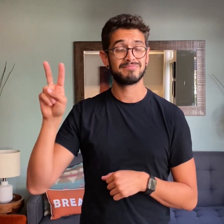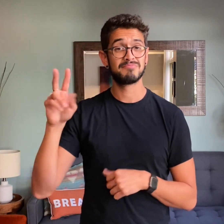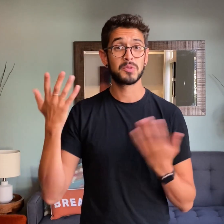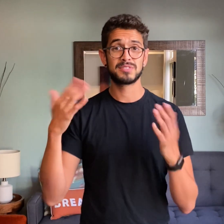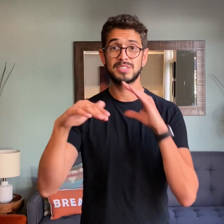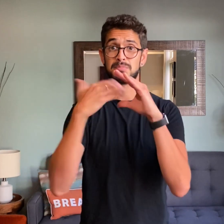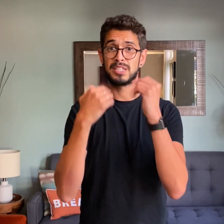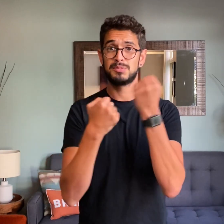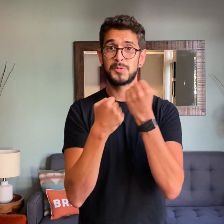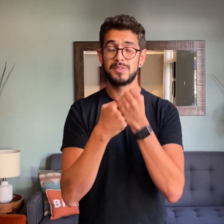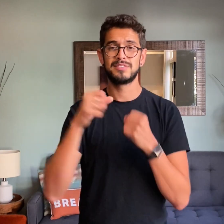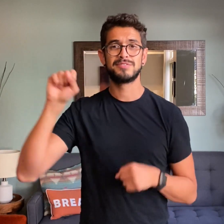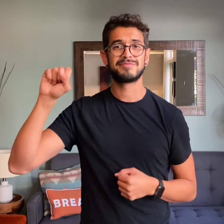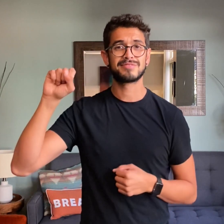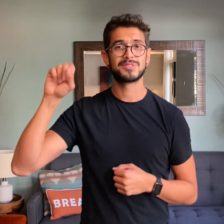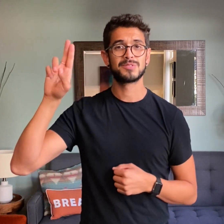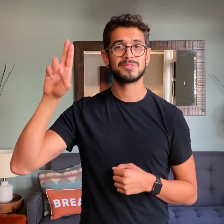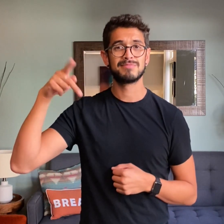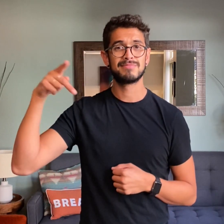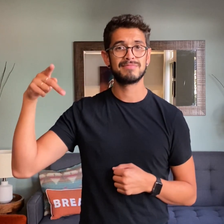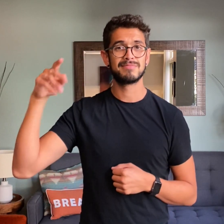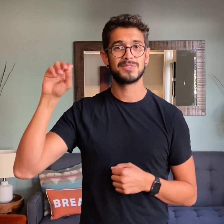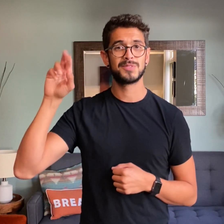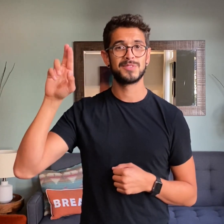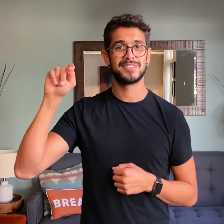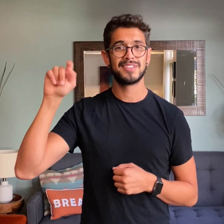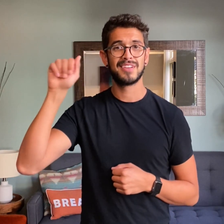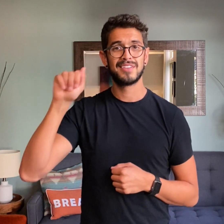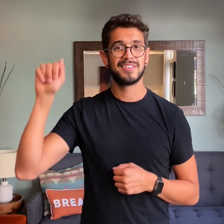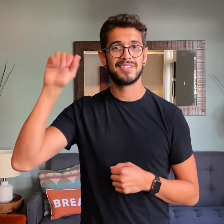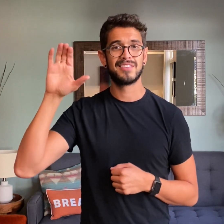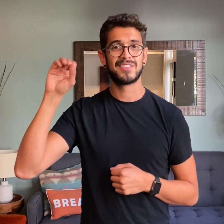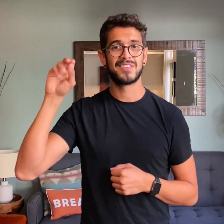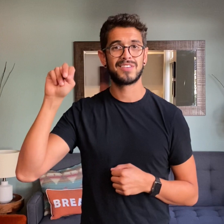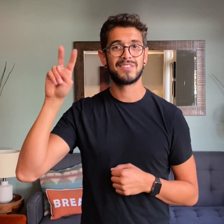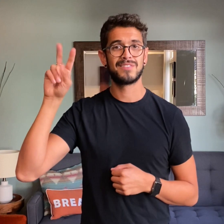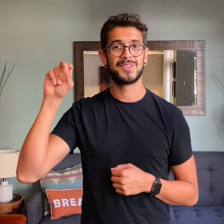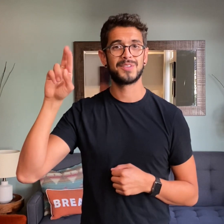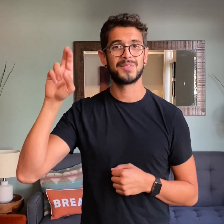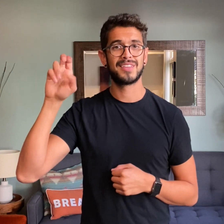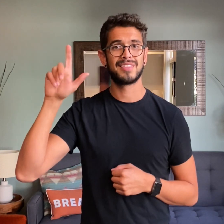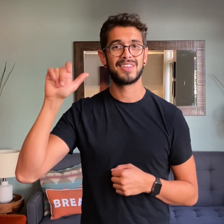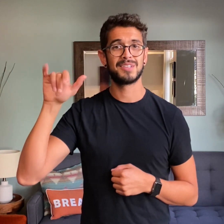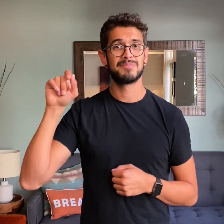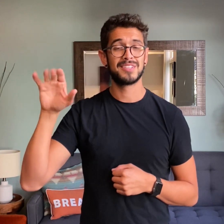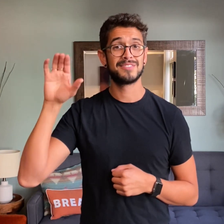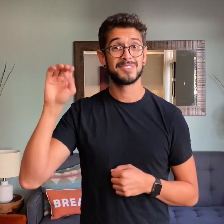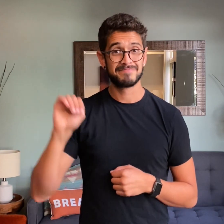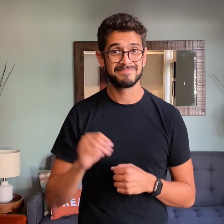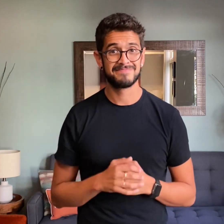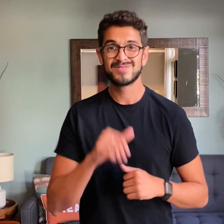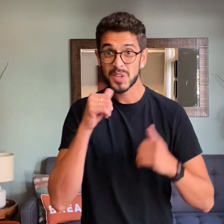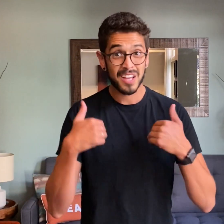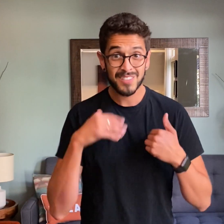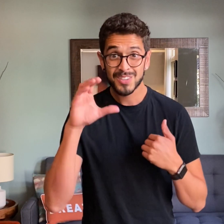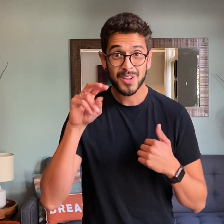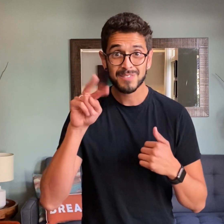Or you can email support@convorelay.com. Don’t have Convo?